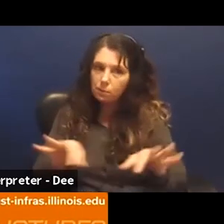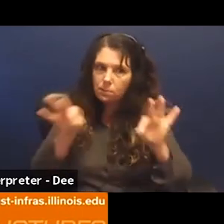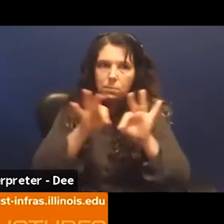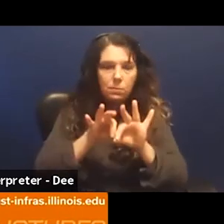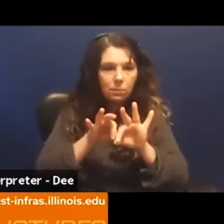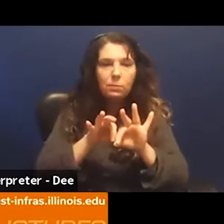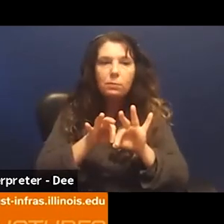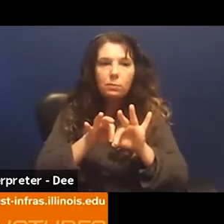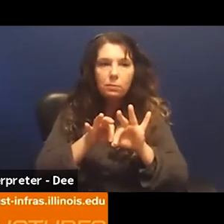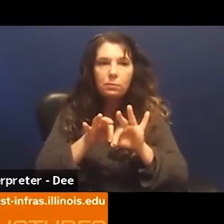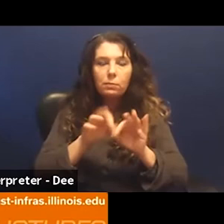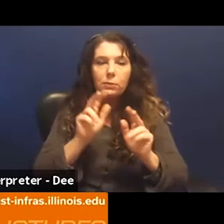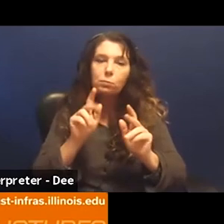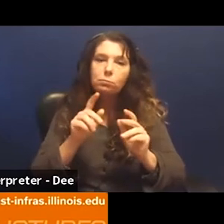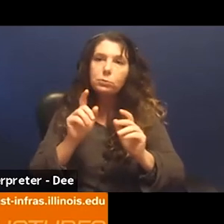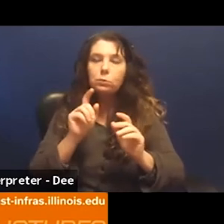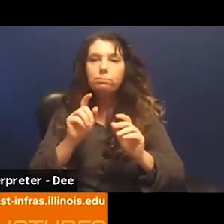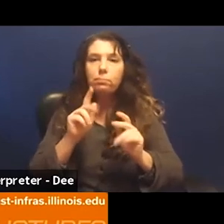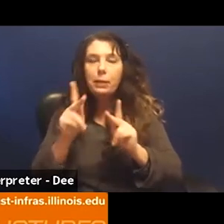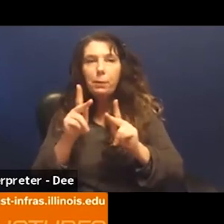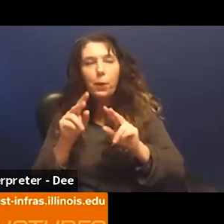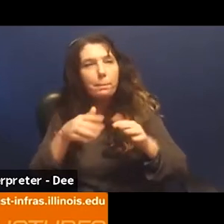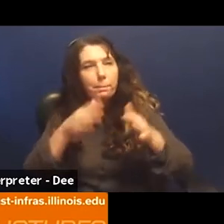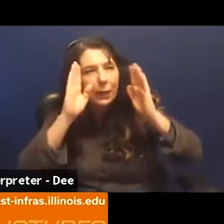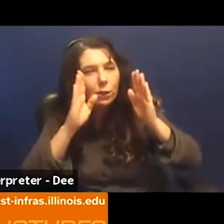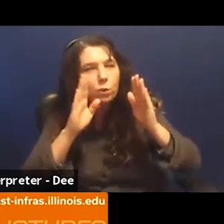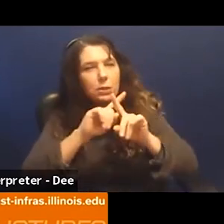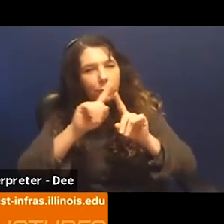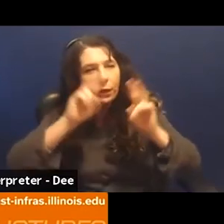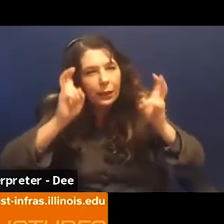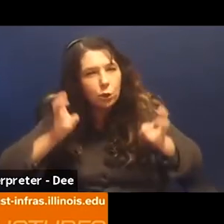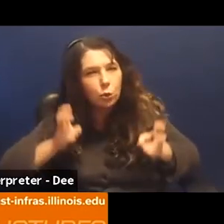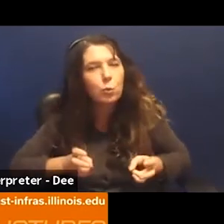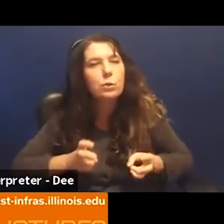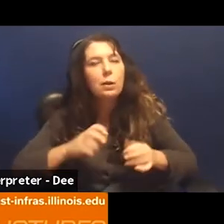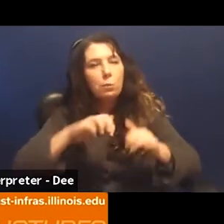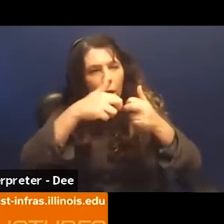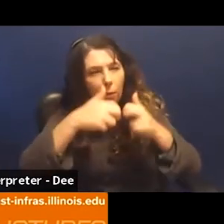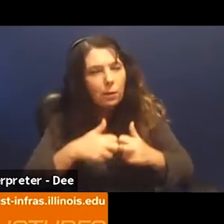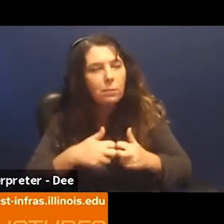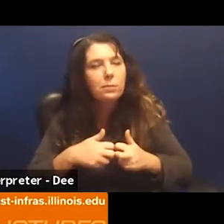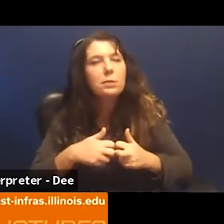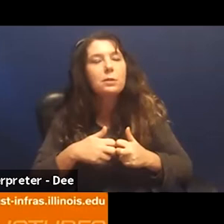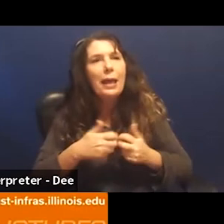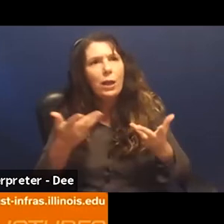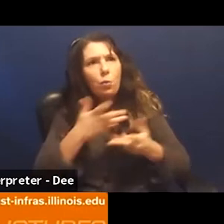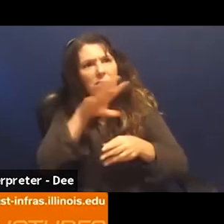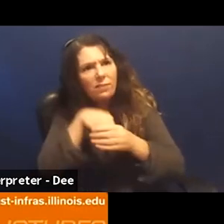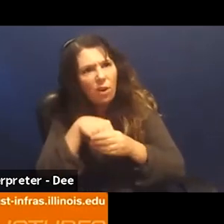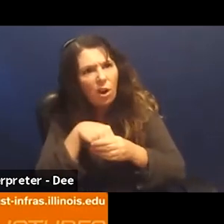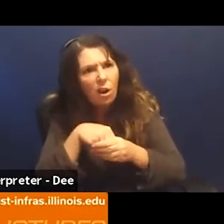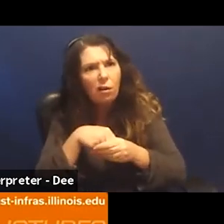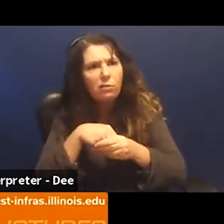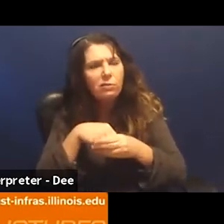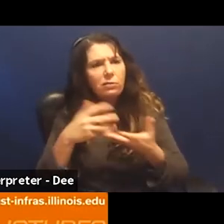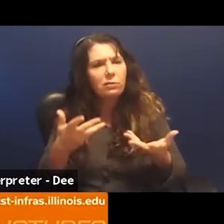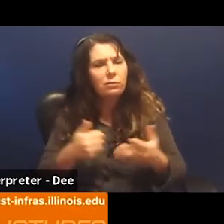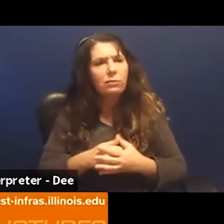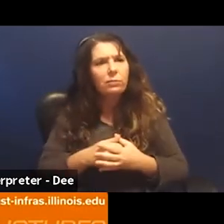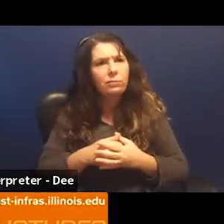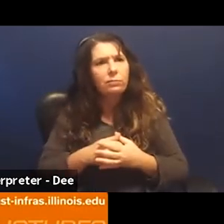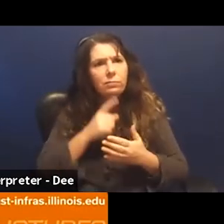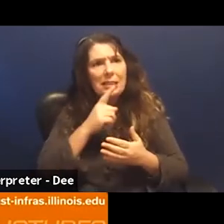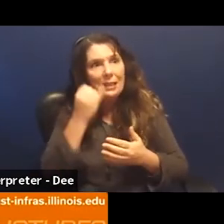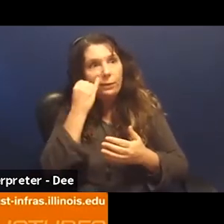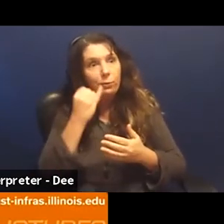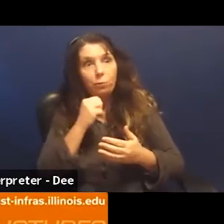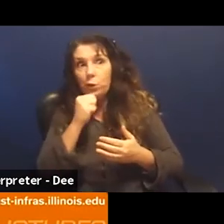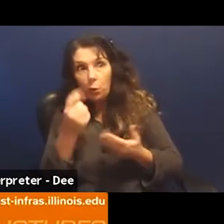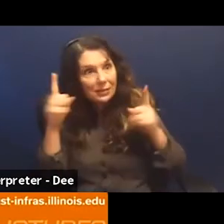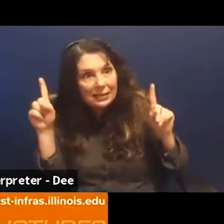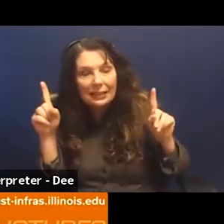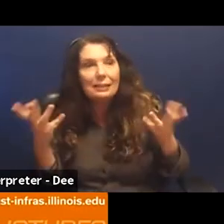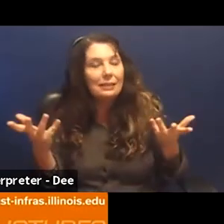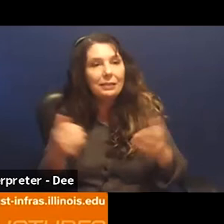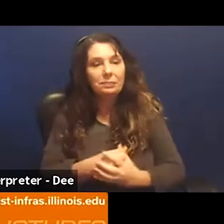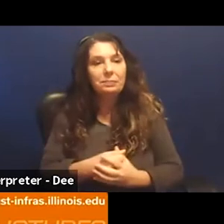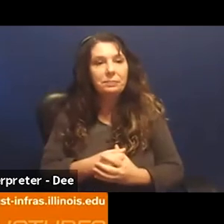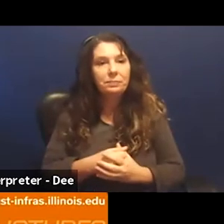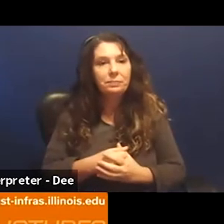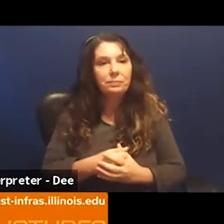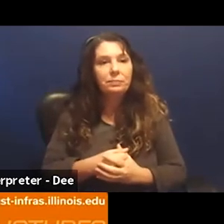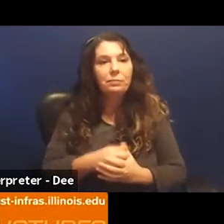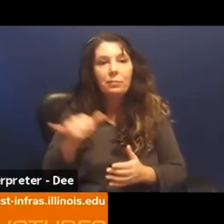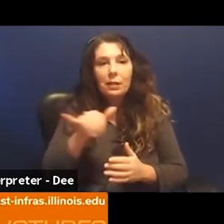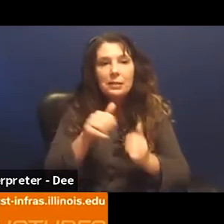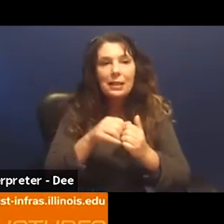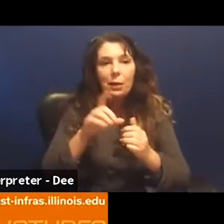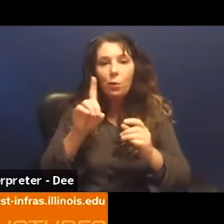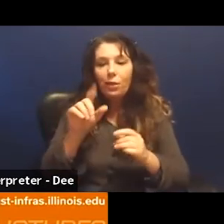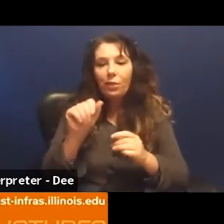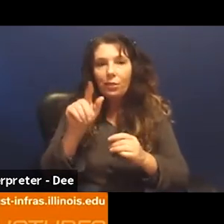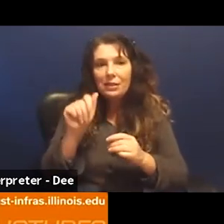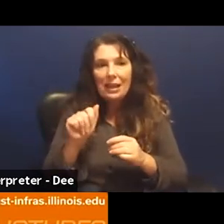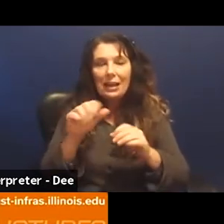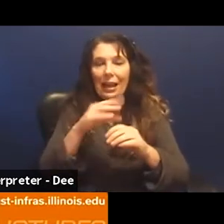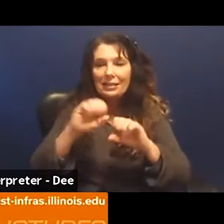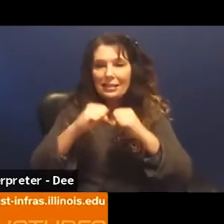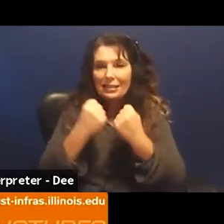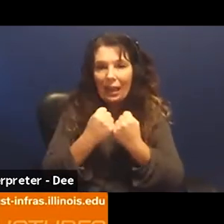drawing publicly attention to some of these issues and public attention to what are some of the stakes involved in getting this wrong, you know, and then same with data in society and Dana Boyd I mean one of the things that I really appreciate about data